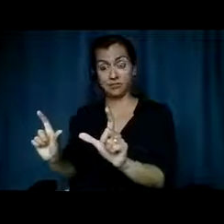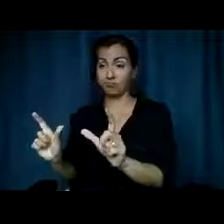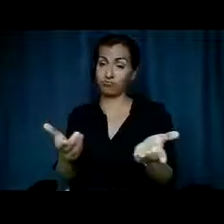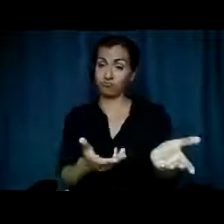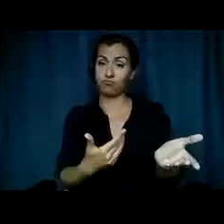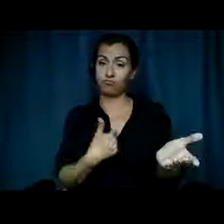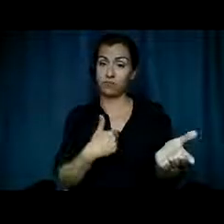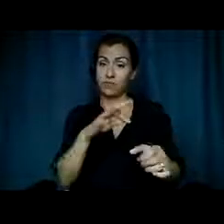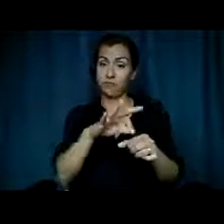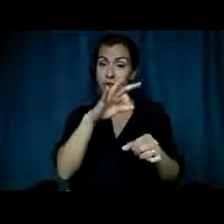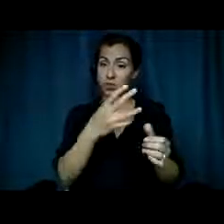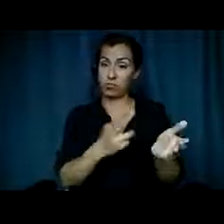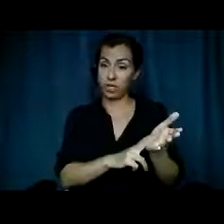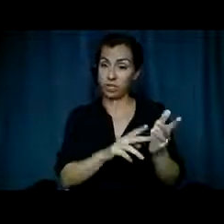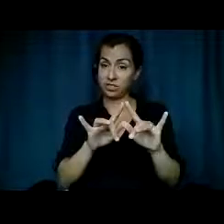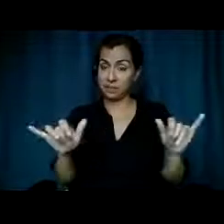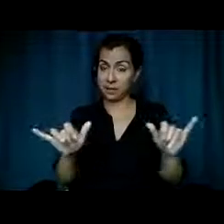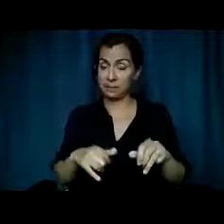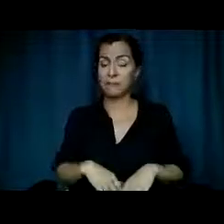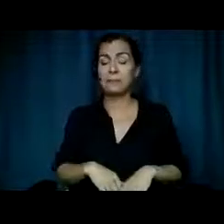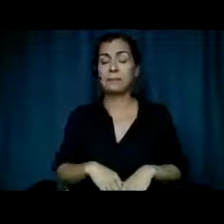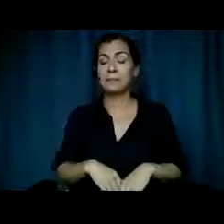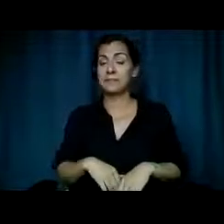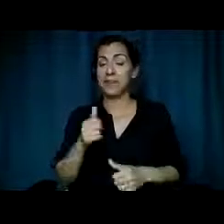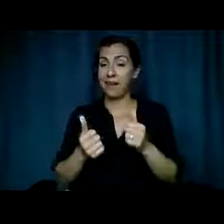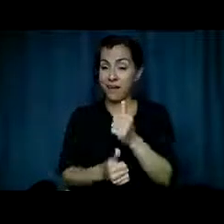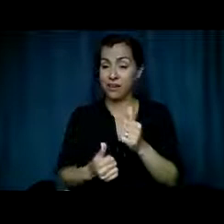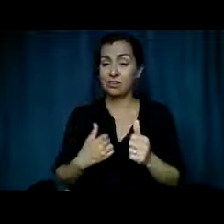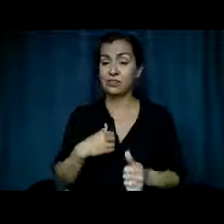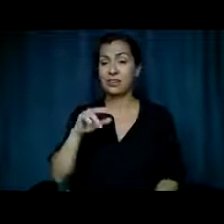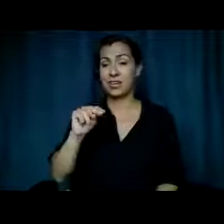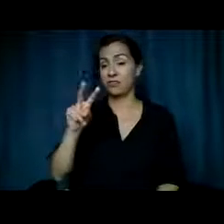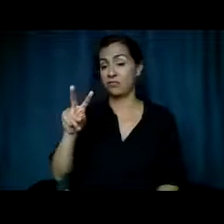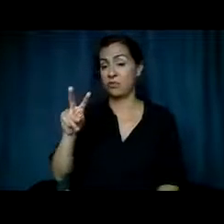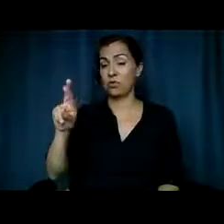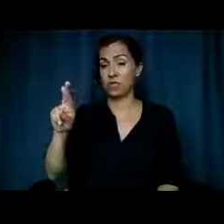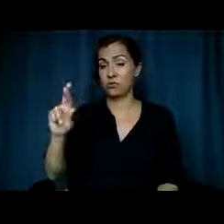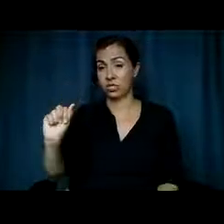We're going to continue to work on informing people about their rights and